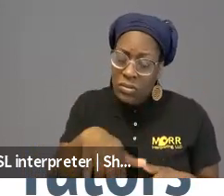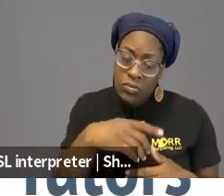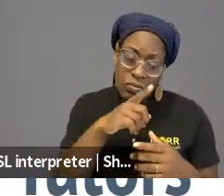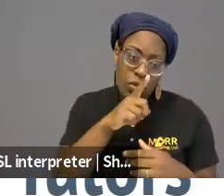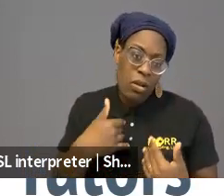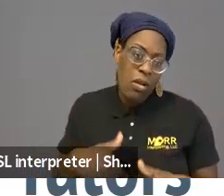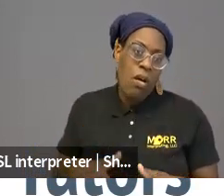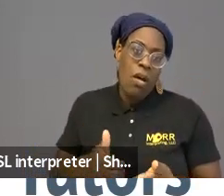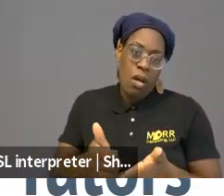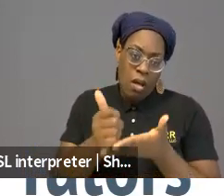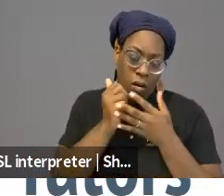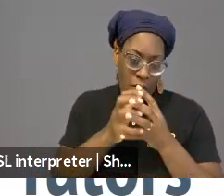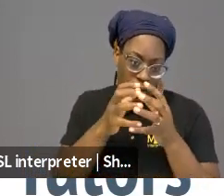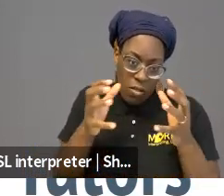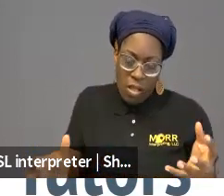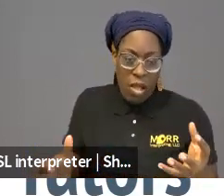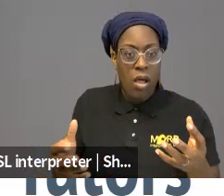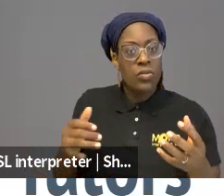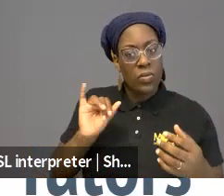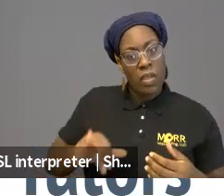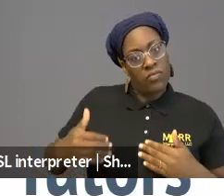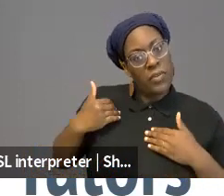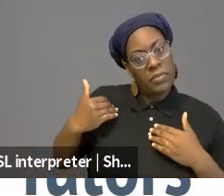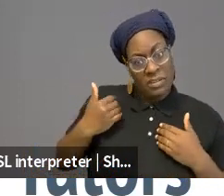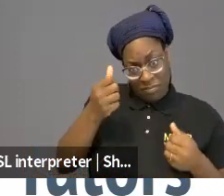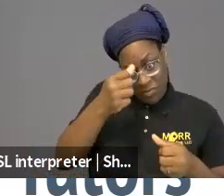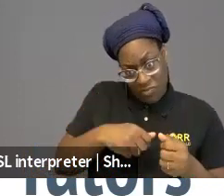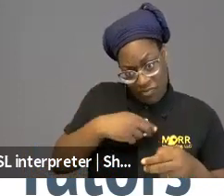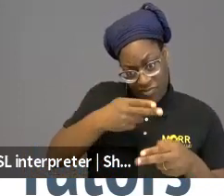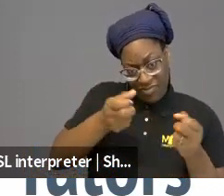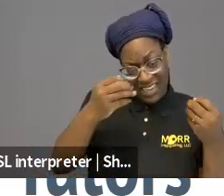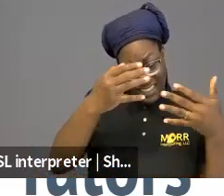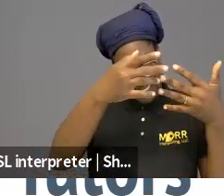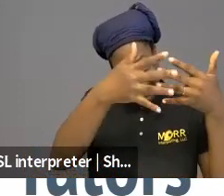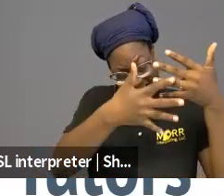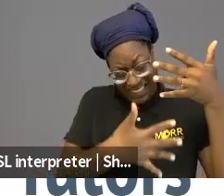had to be in charge of dealing with that. But I really appreciated that it was their idea to